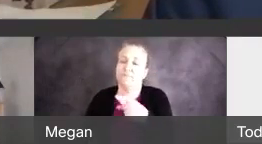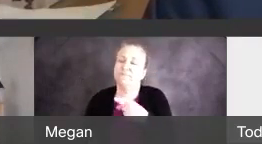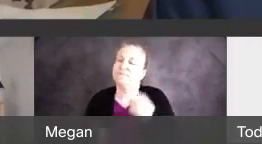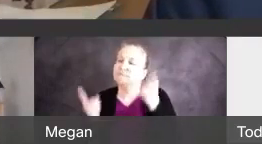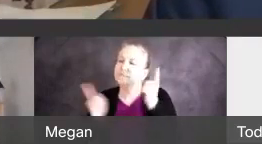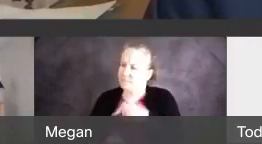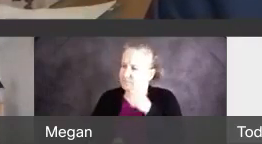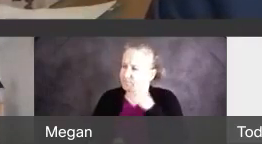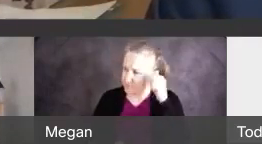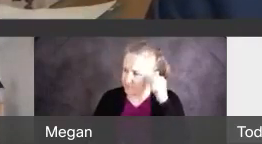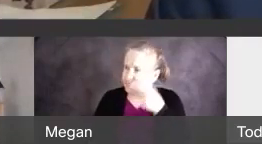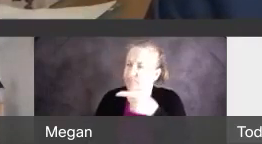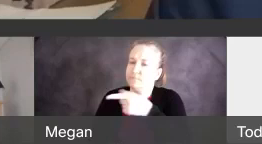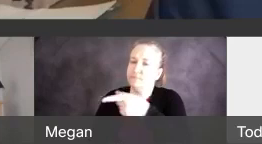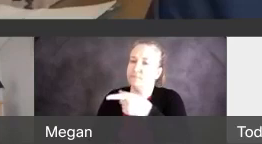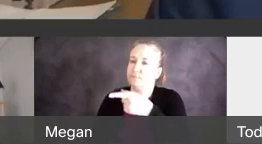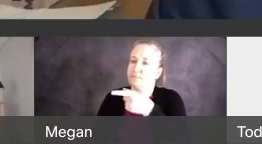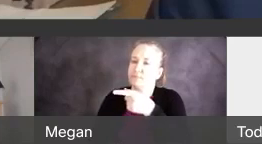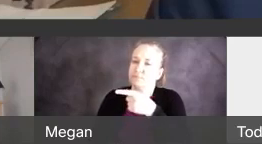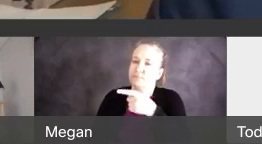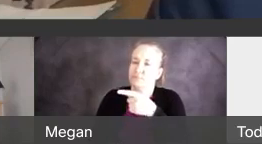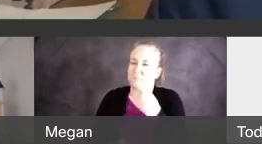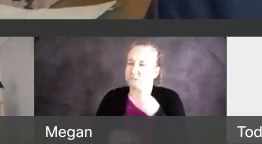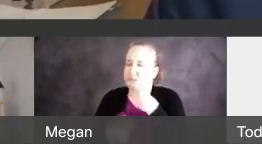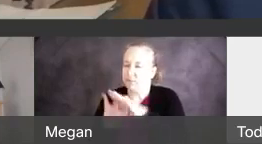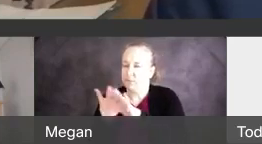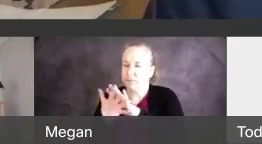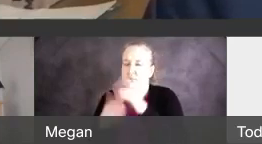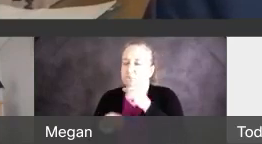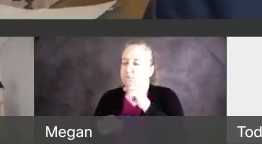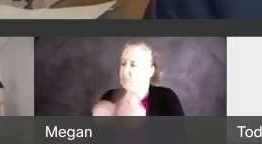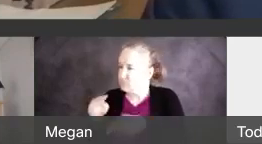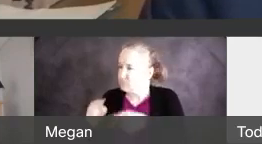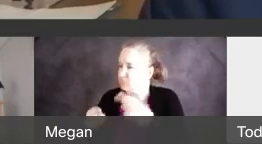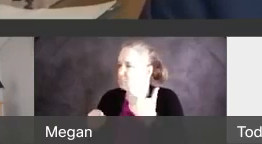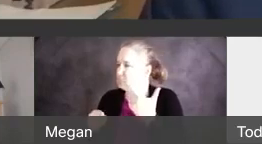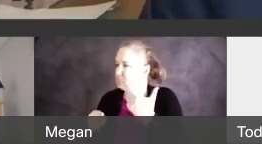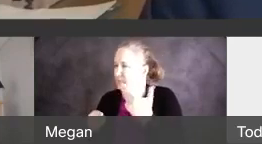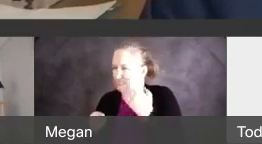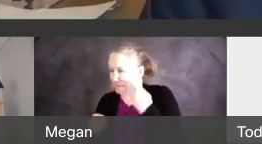can't actually monitor whether providers are vaccinating ineligible patients because the